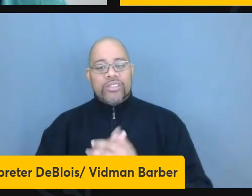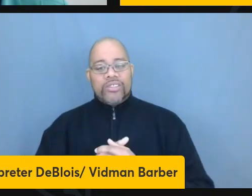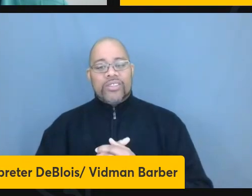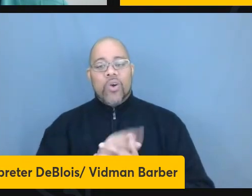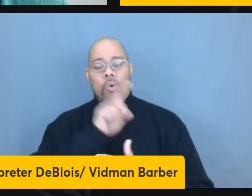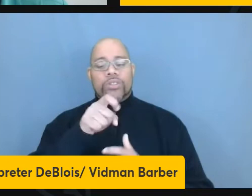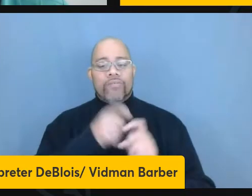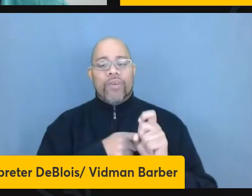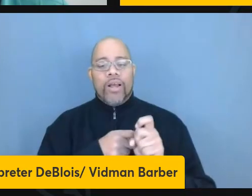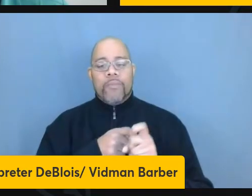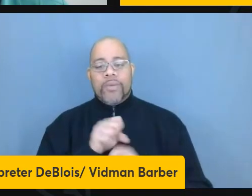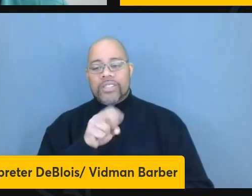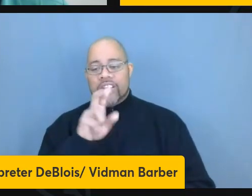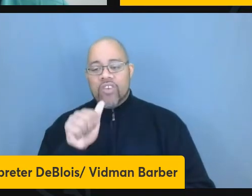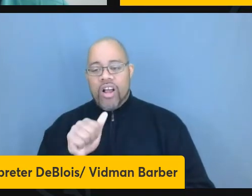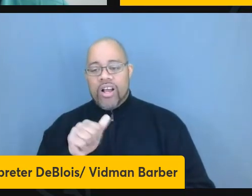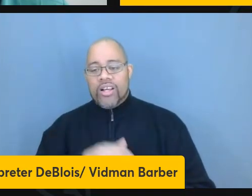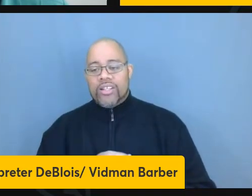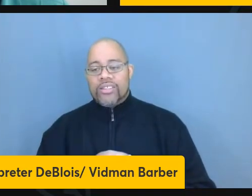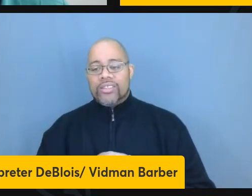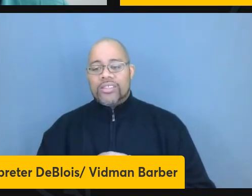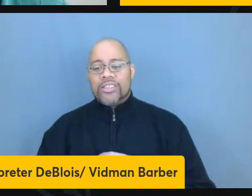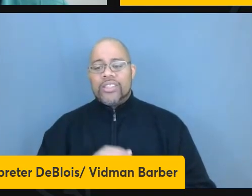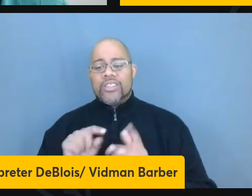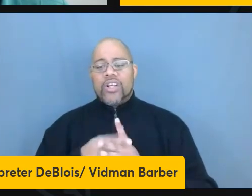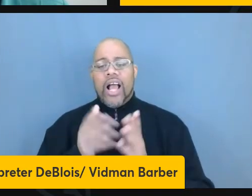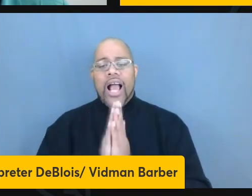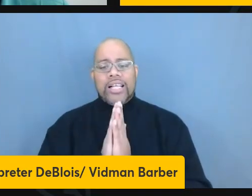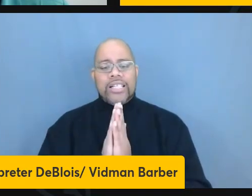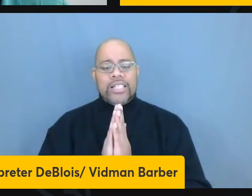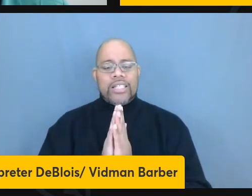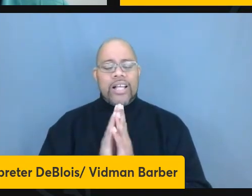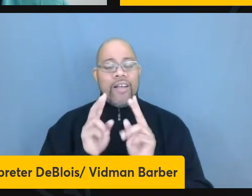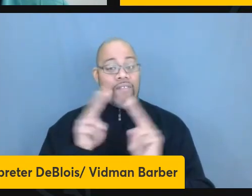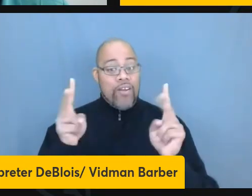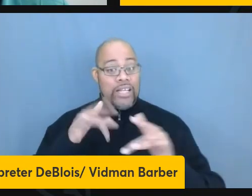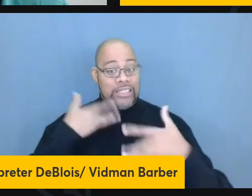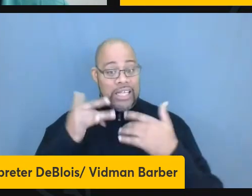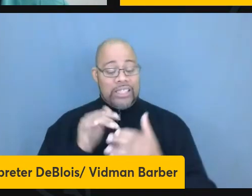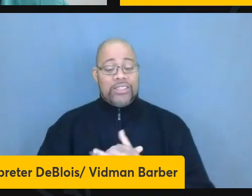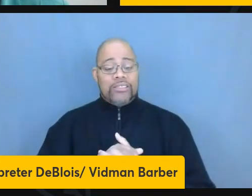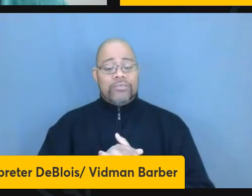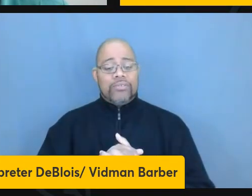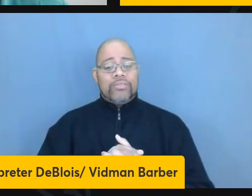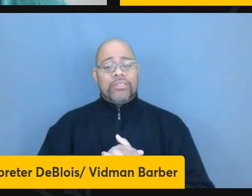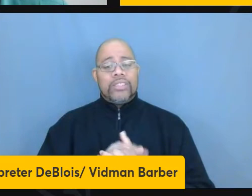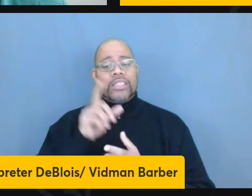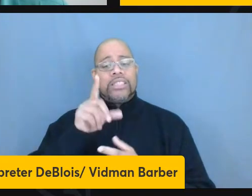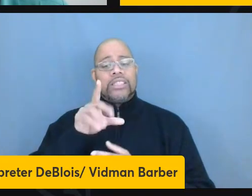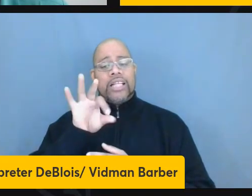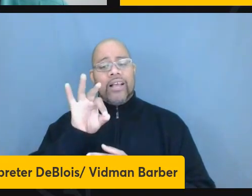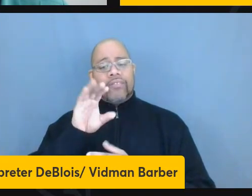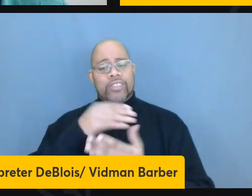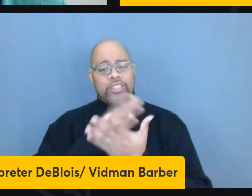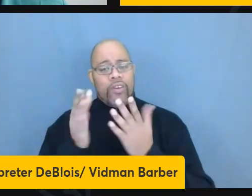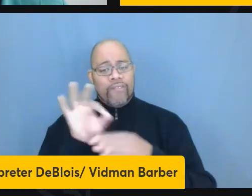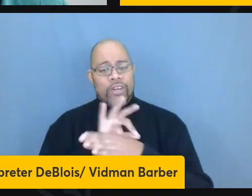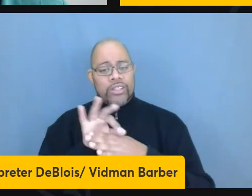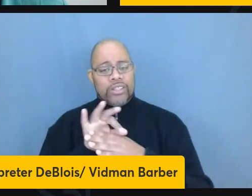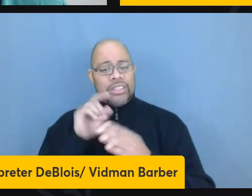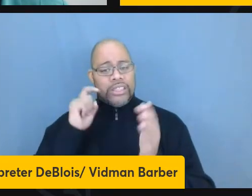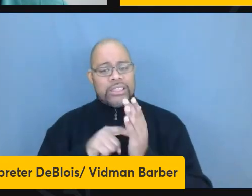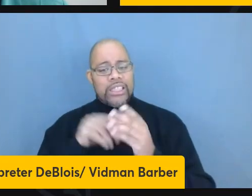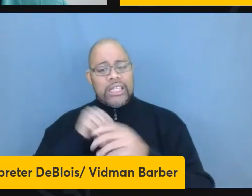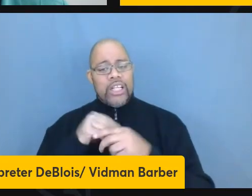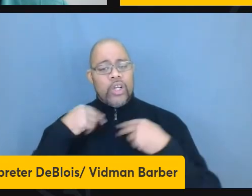from Sarah Solomon. She's asking, she says very exciting nata. Did the FC receptor functions detected in the human challenge